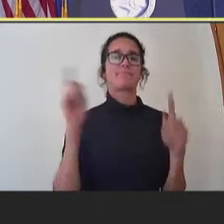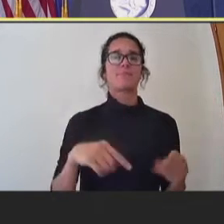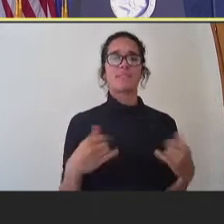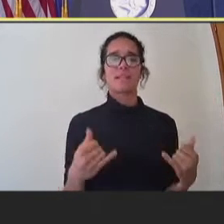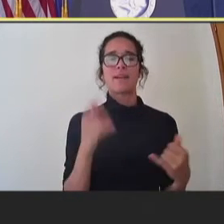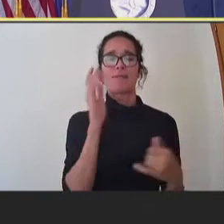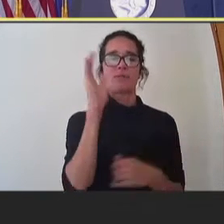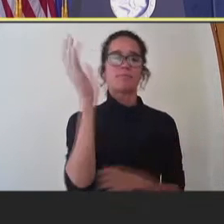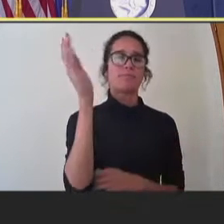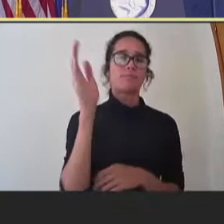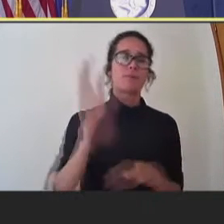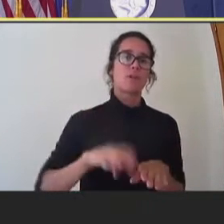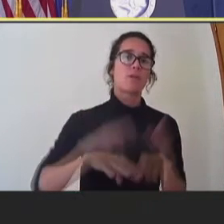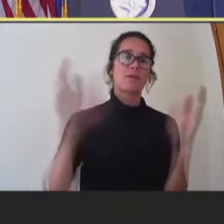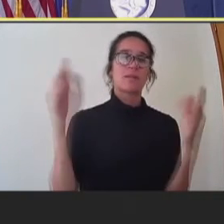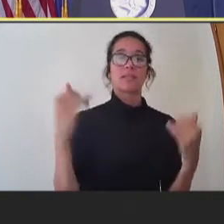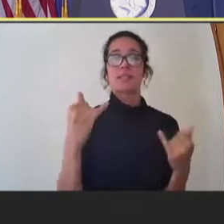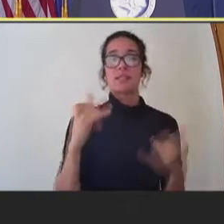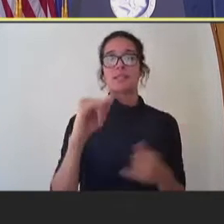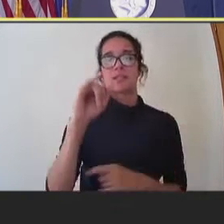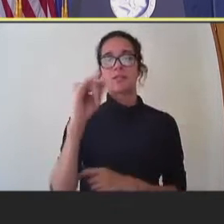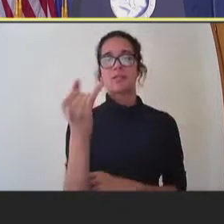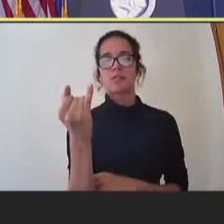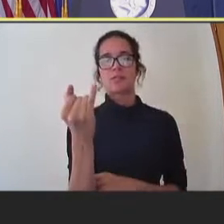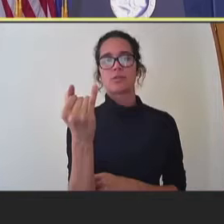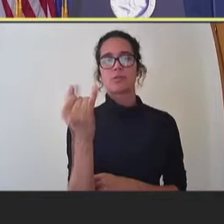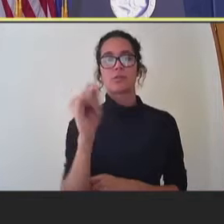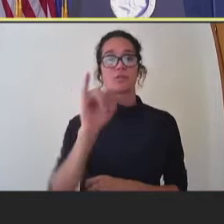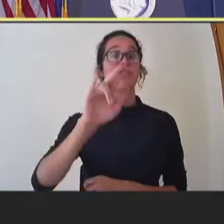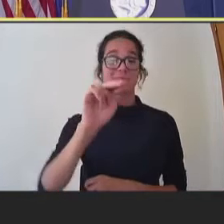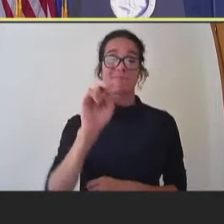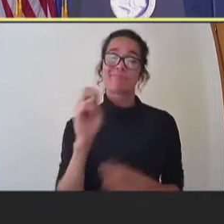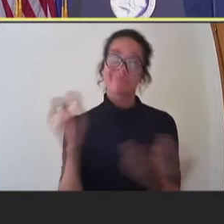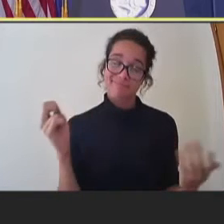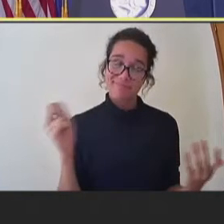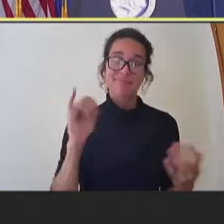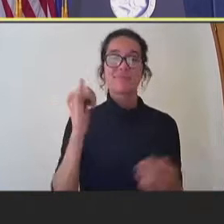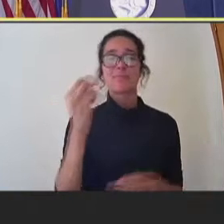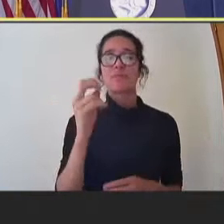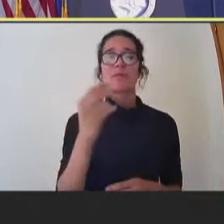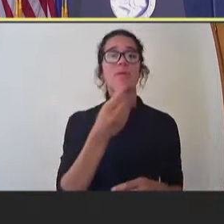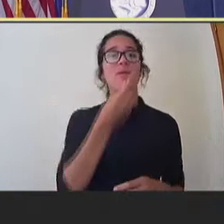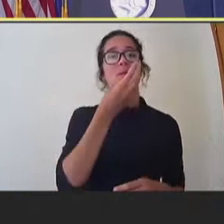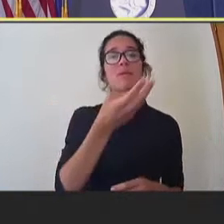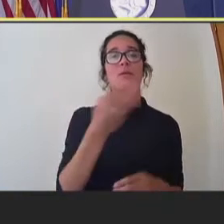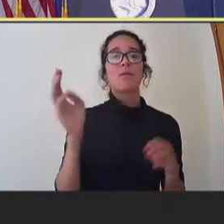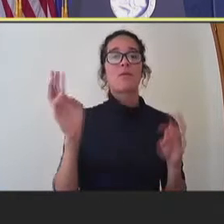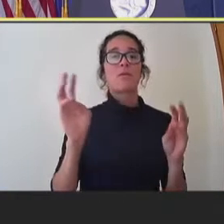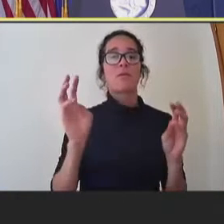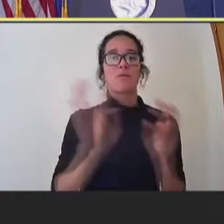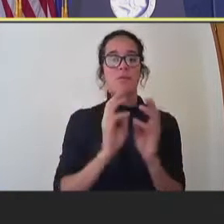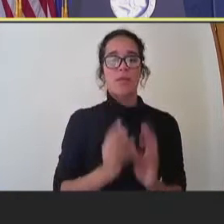It's June. June brings warmer weather, especially the next couple of days in the – in Washington,